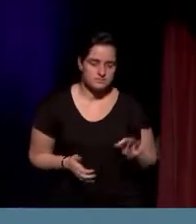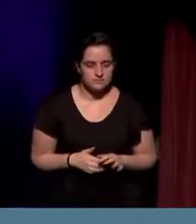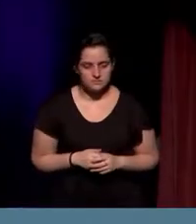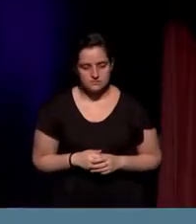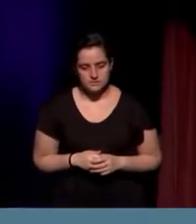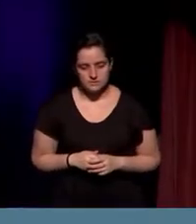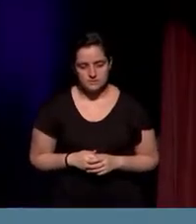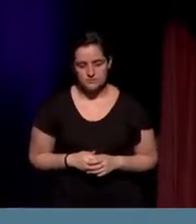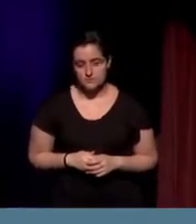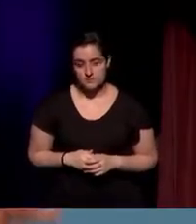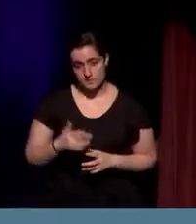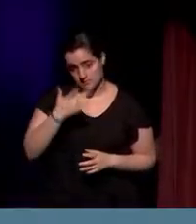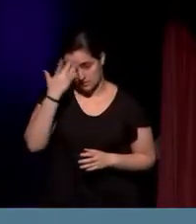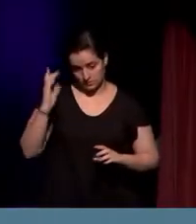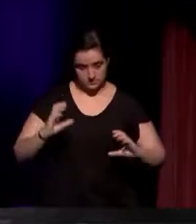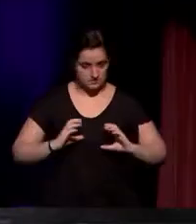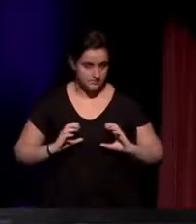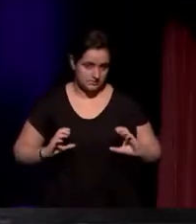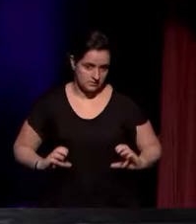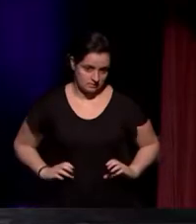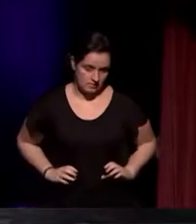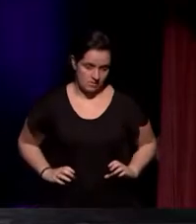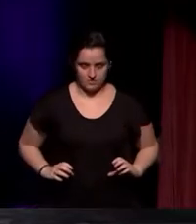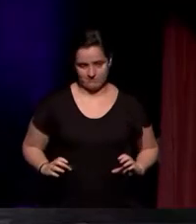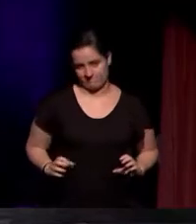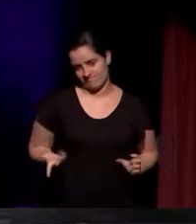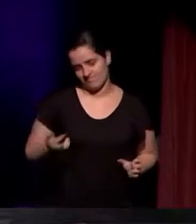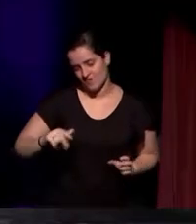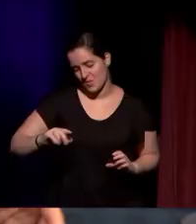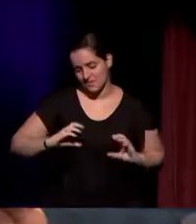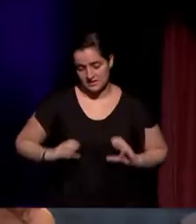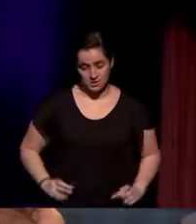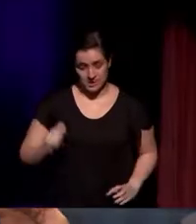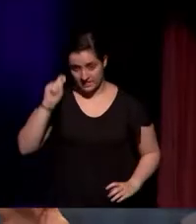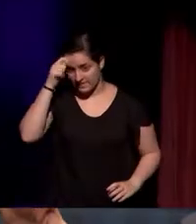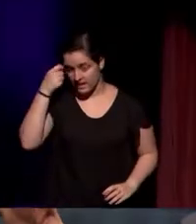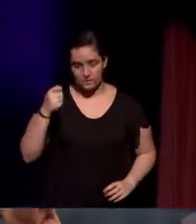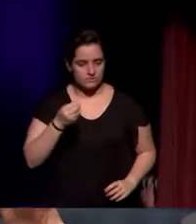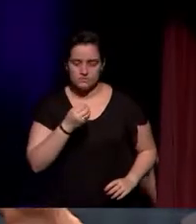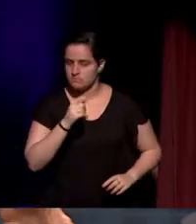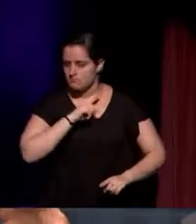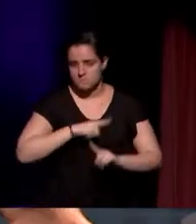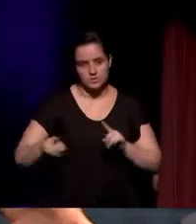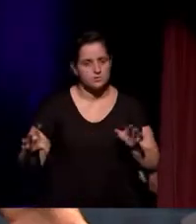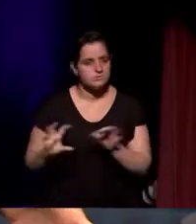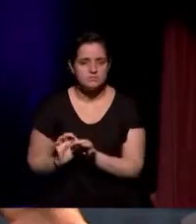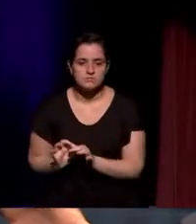Citizen, citizen, no, who was not even a citizen, black could not associate, only the Portuguese,